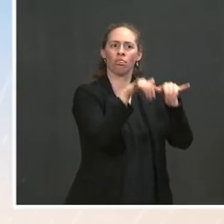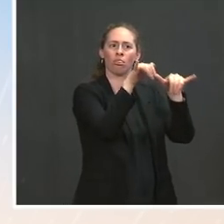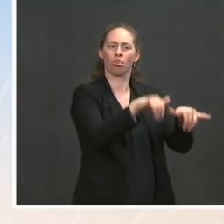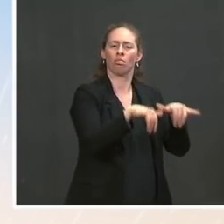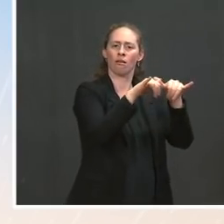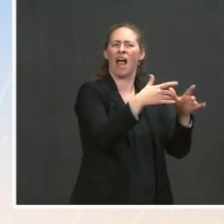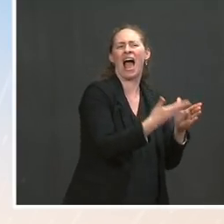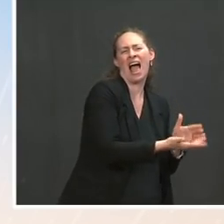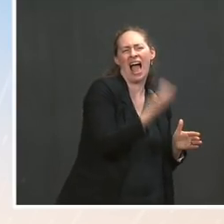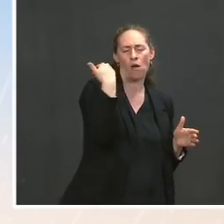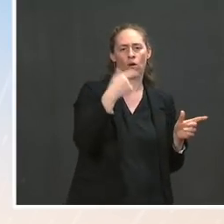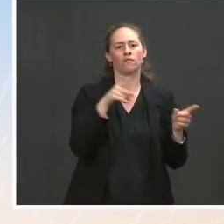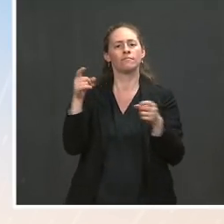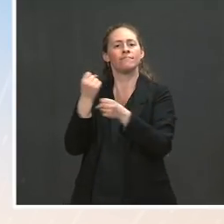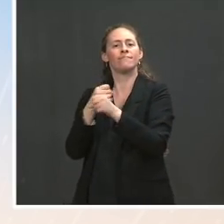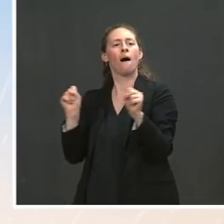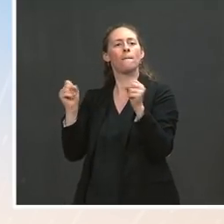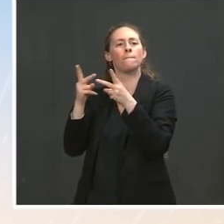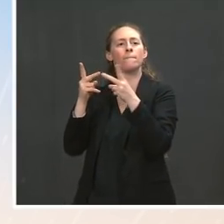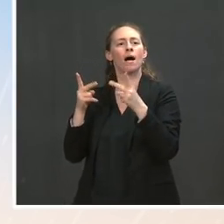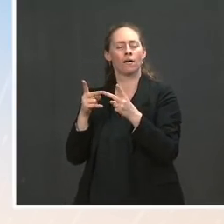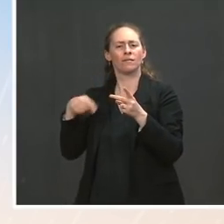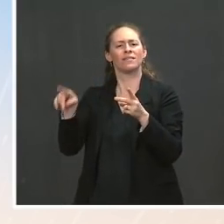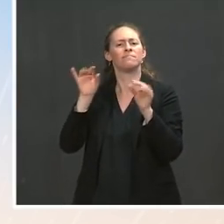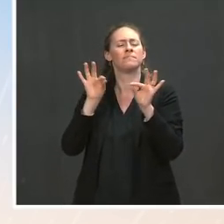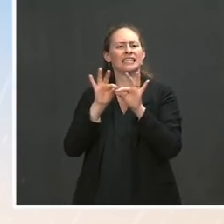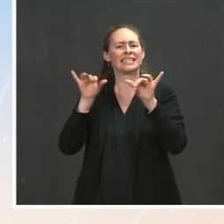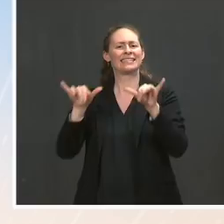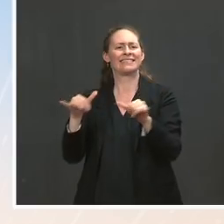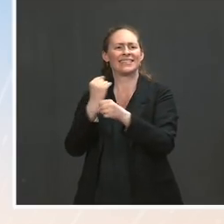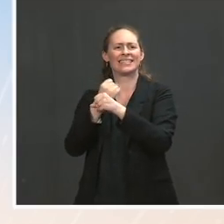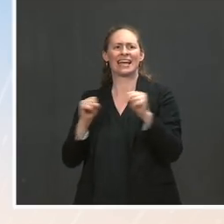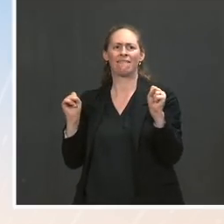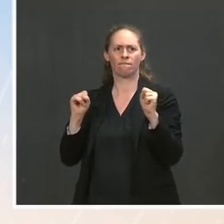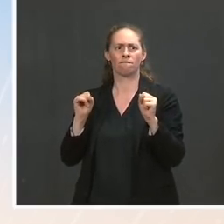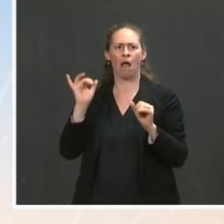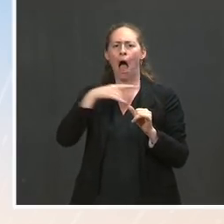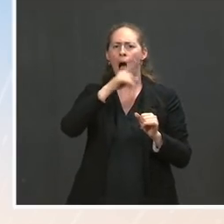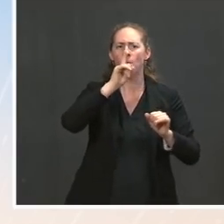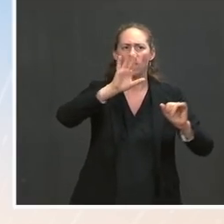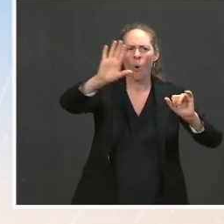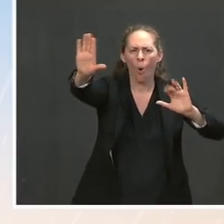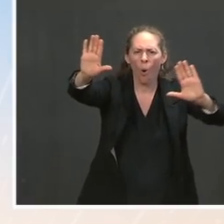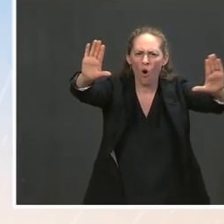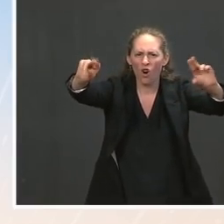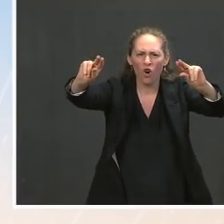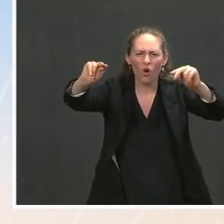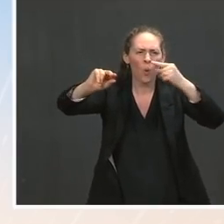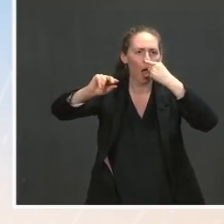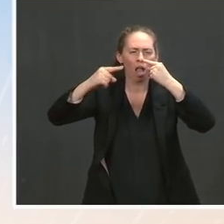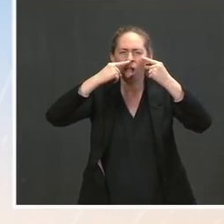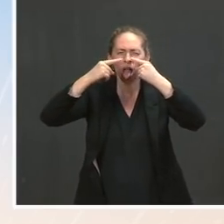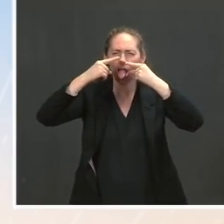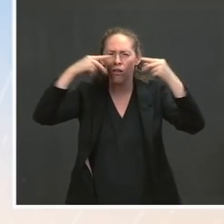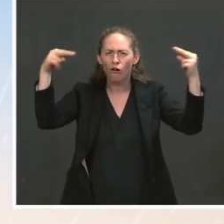That does not imply that we are not going to allow access until that is done. It implies that as his first focus.